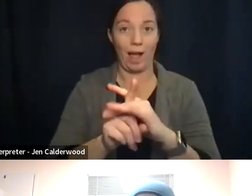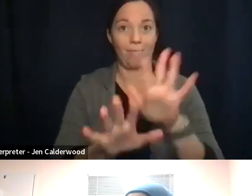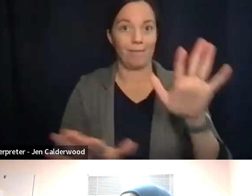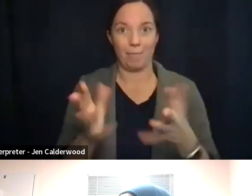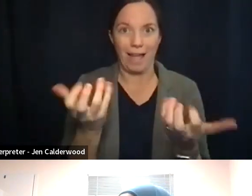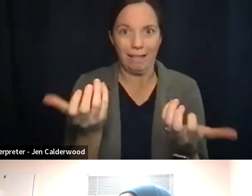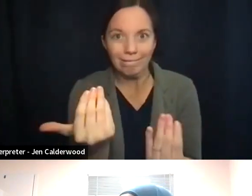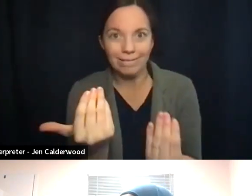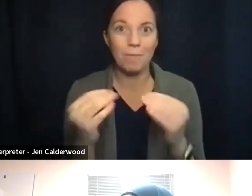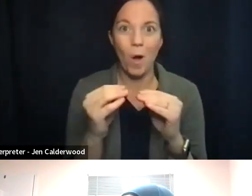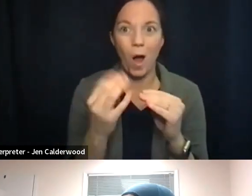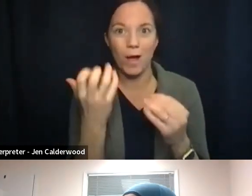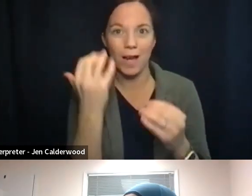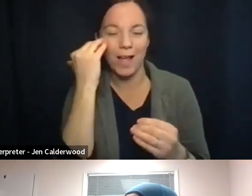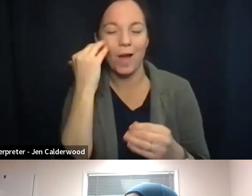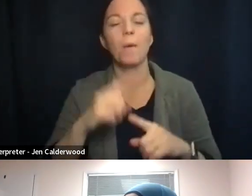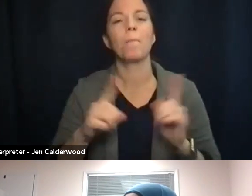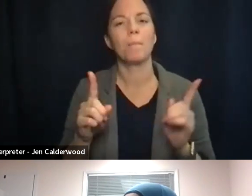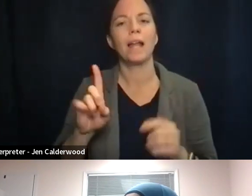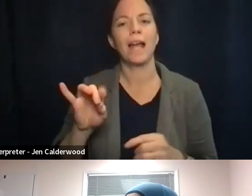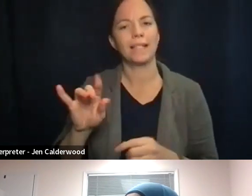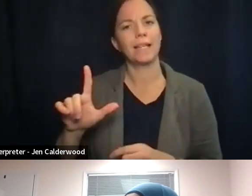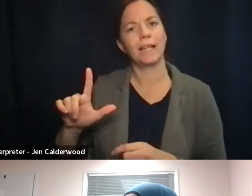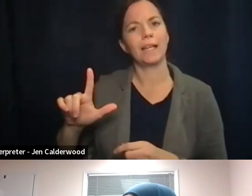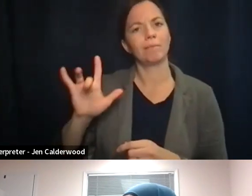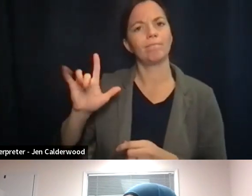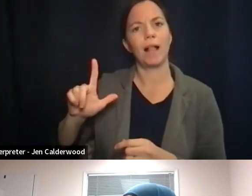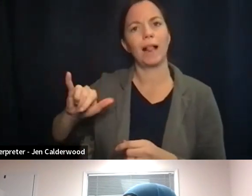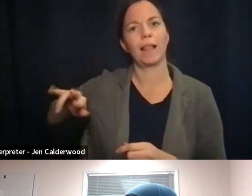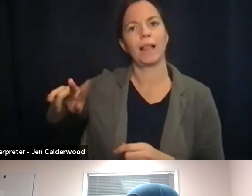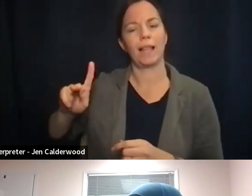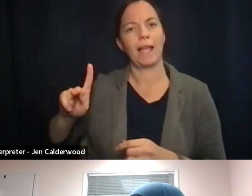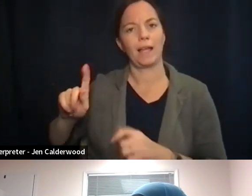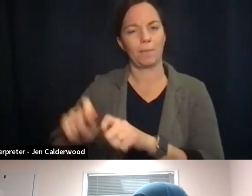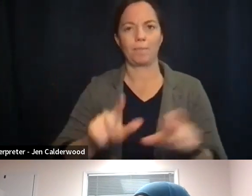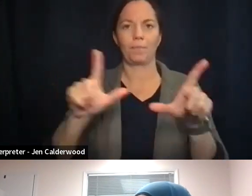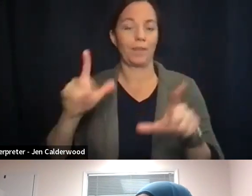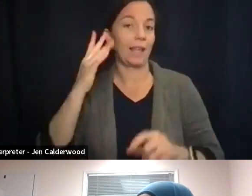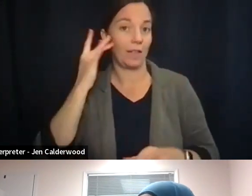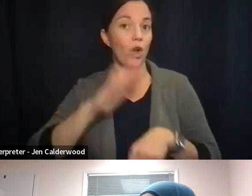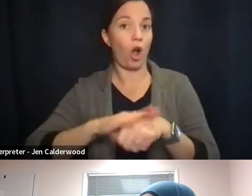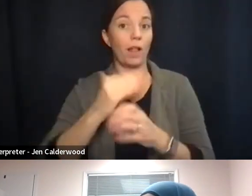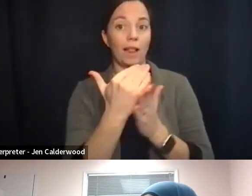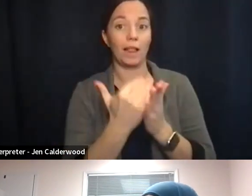I have no information. I'm like coming in. I'm like, so tell me a more. Because I hadn't I have no information on like, come again, tell me more. But I click on the link that you guys provided. And California is on the list.